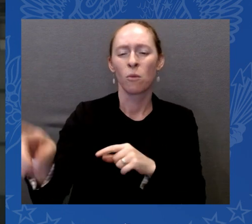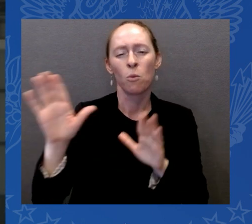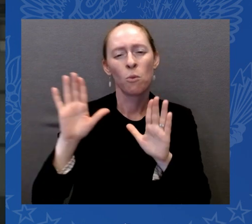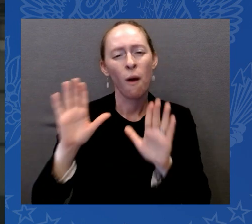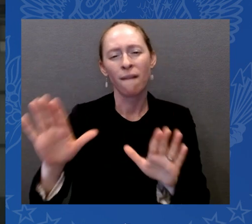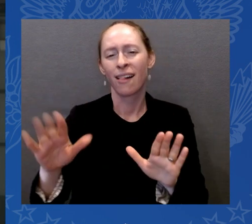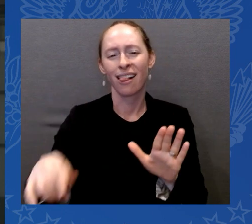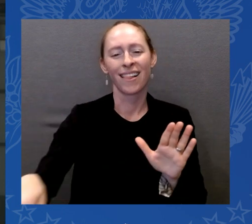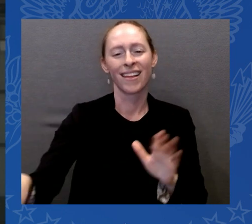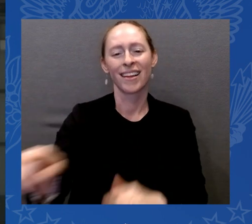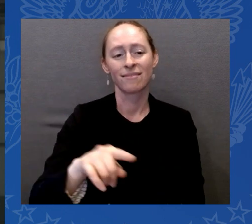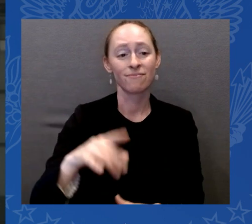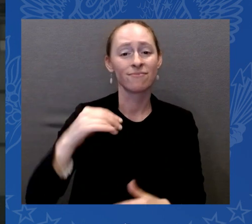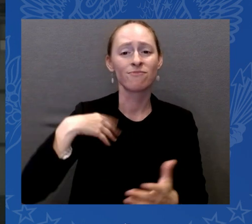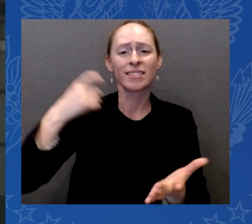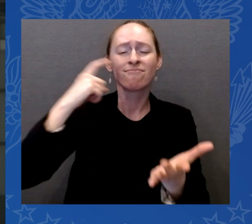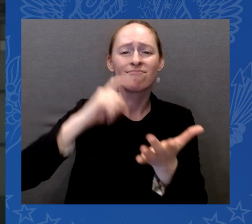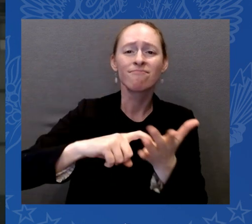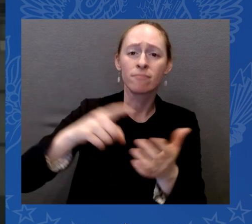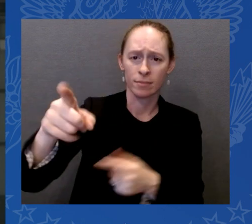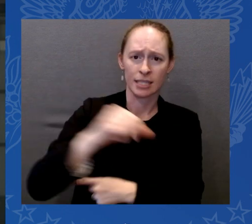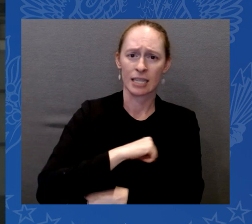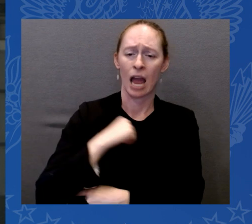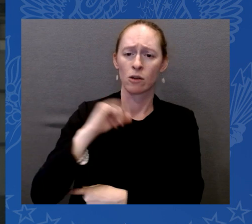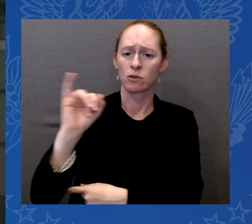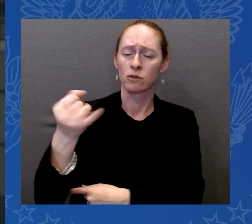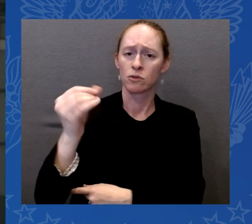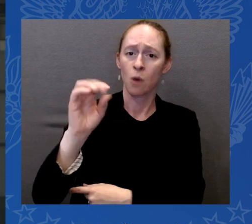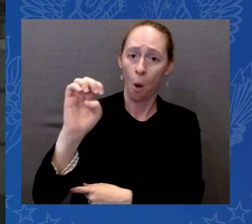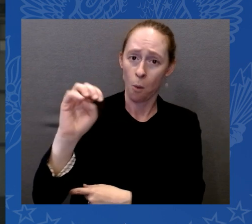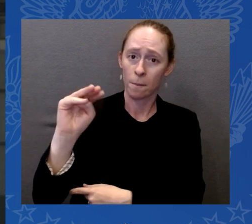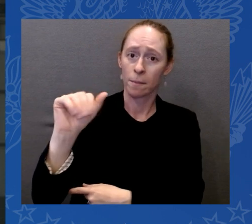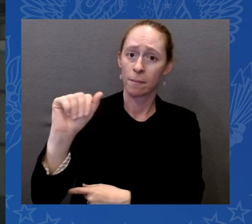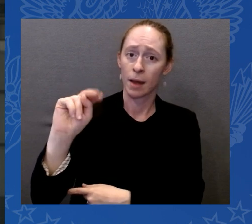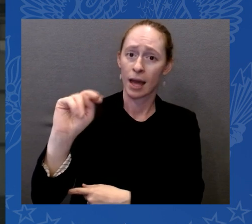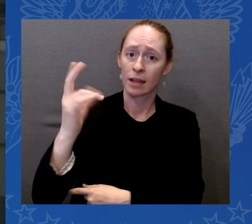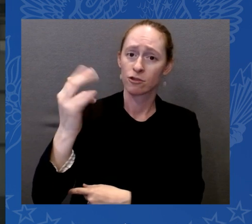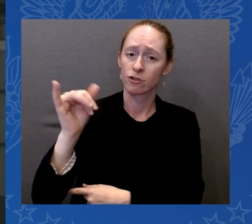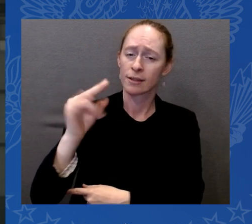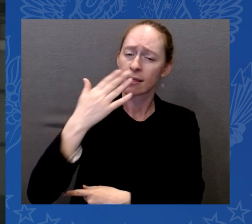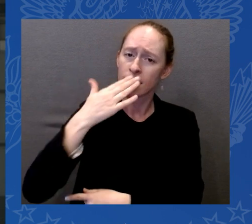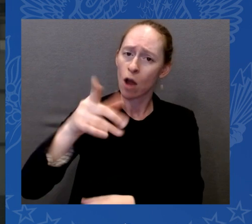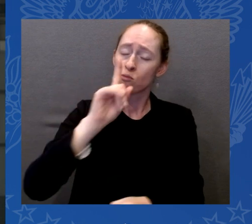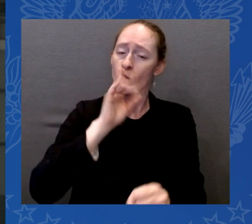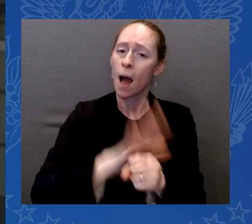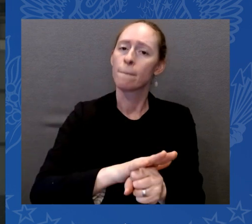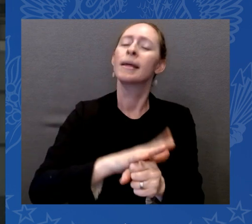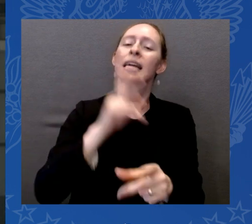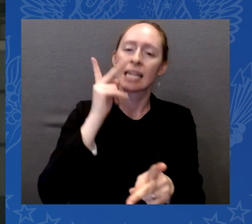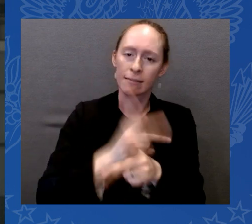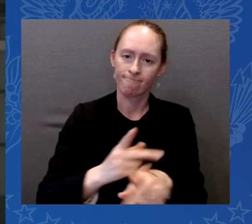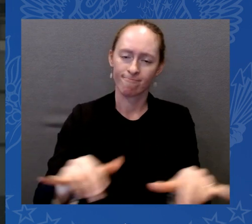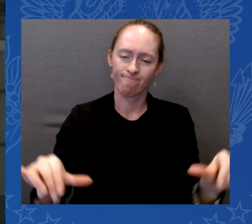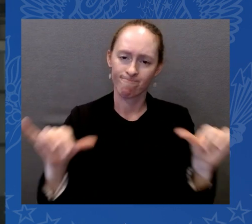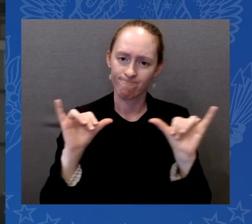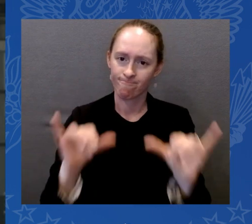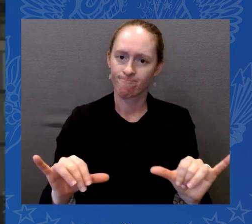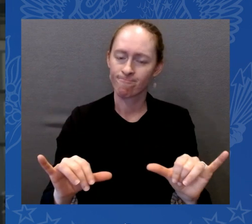I appreciate it. And the committee chairs who worked for almost two years